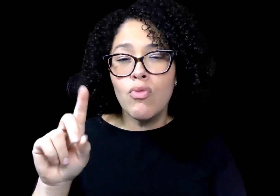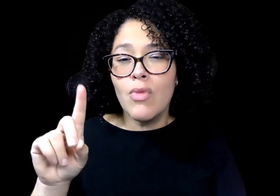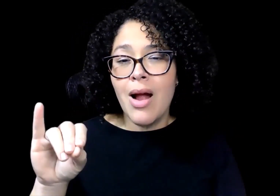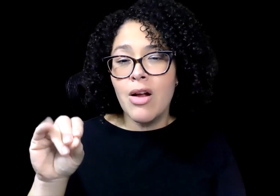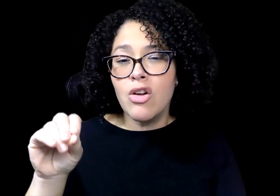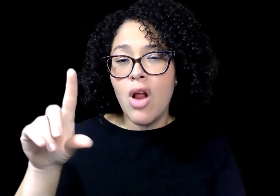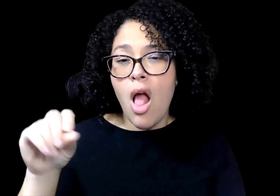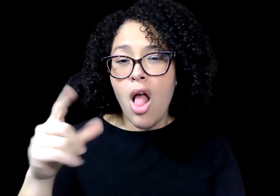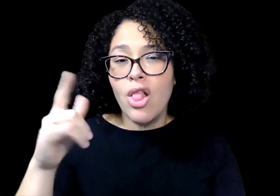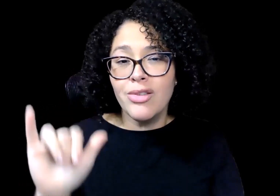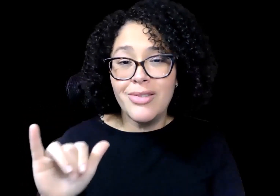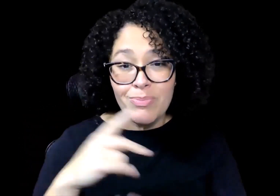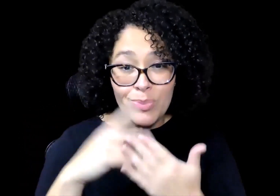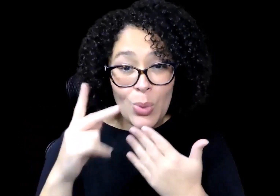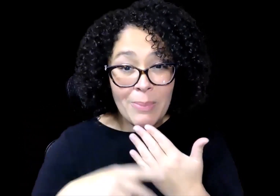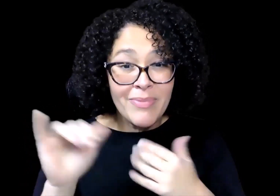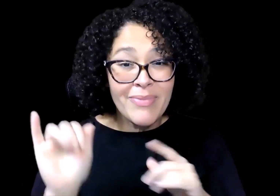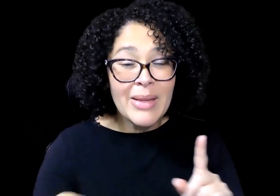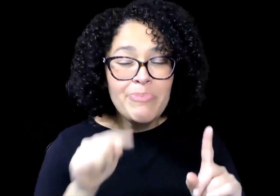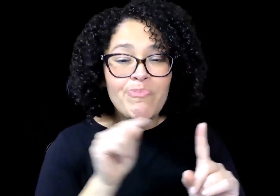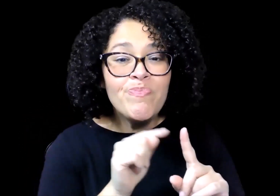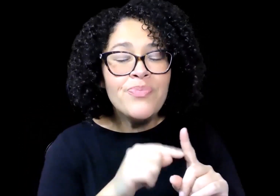I wanted to get into a radiology program